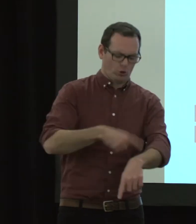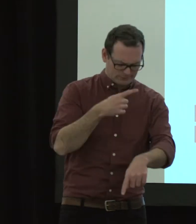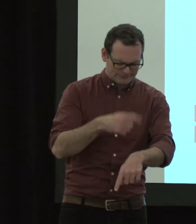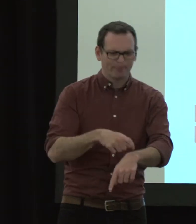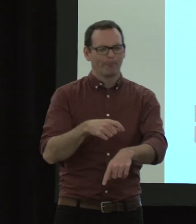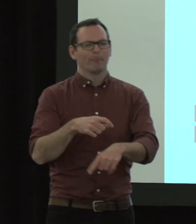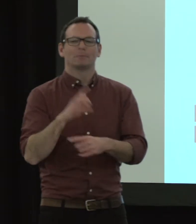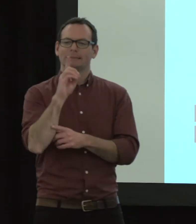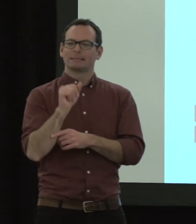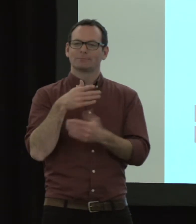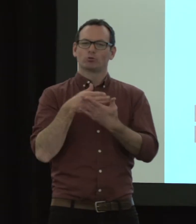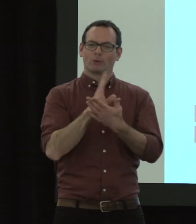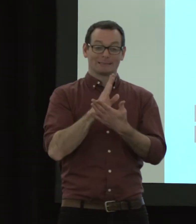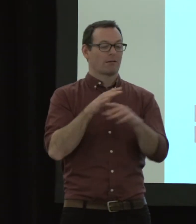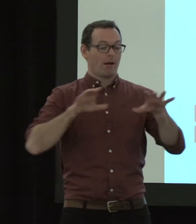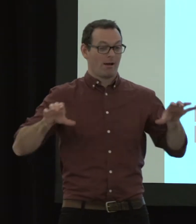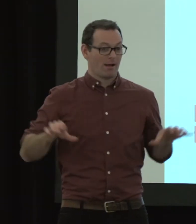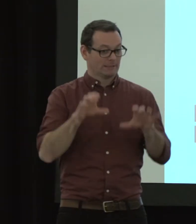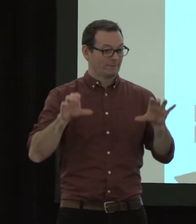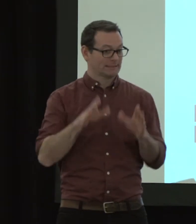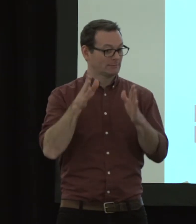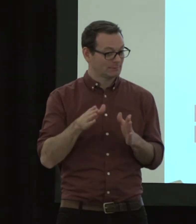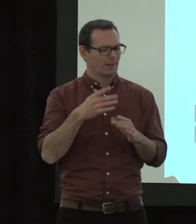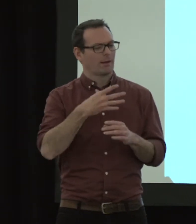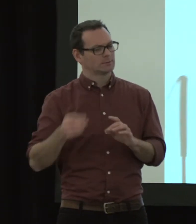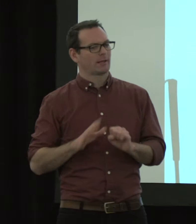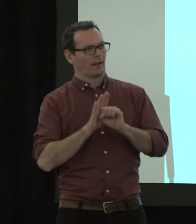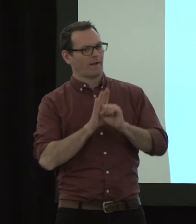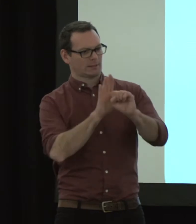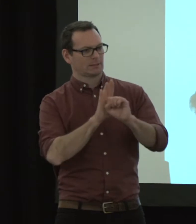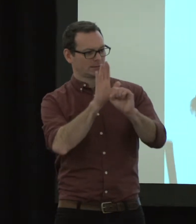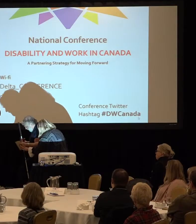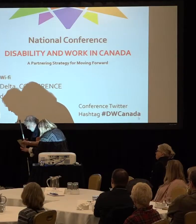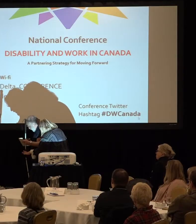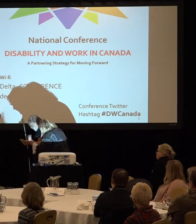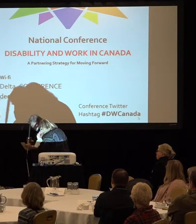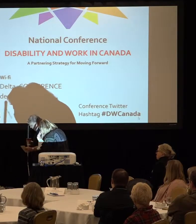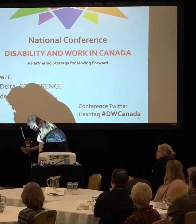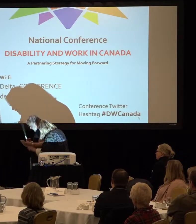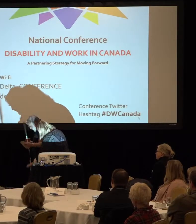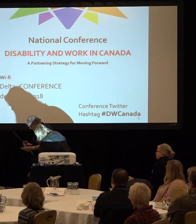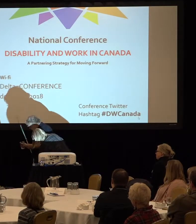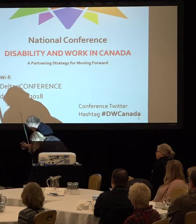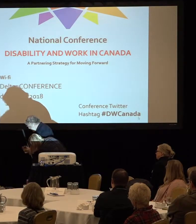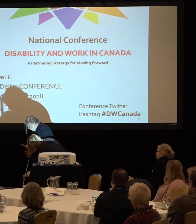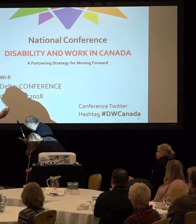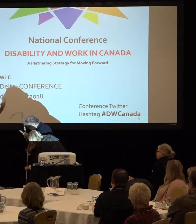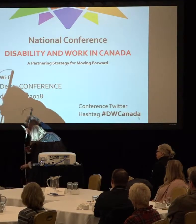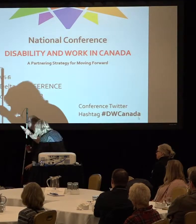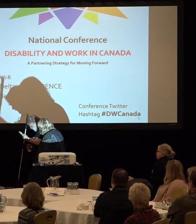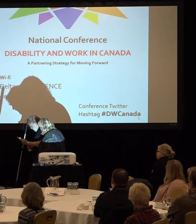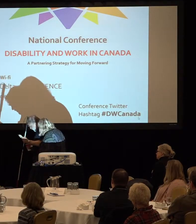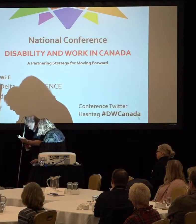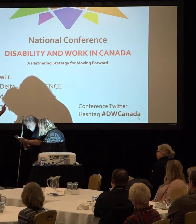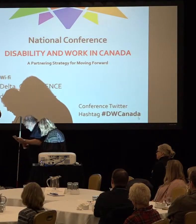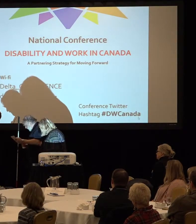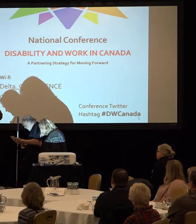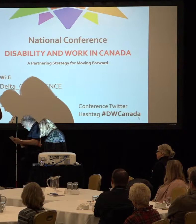advocate. I first met John about 30 years ago. I was the manager of the vocational